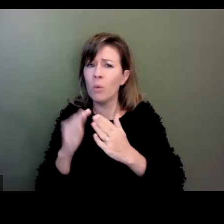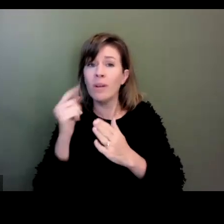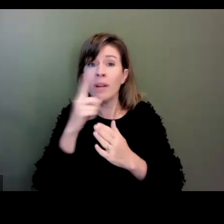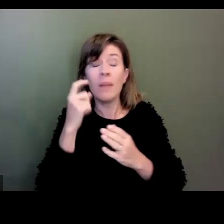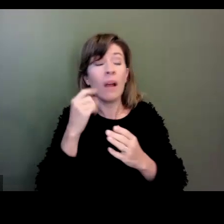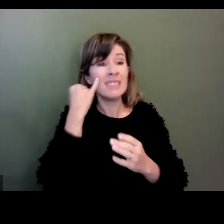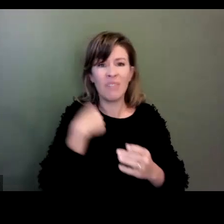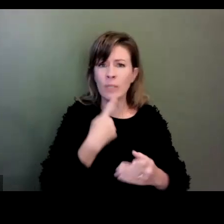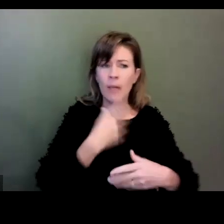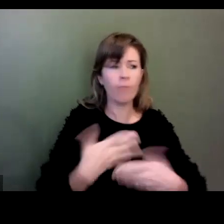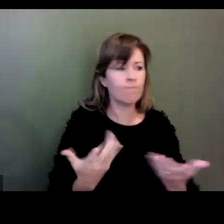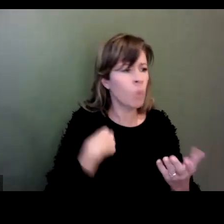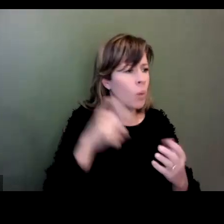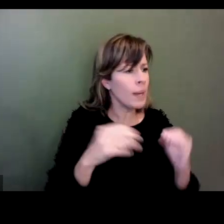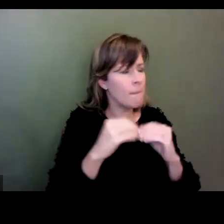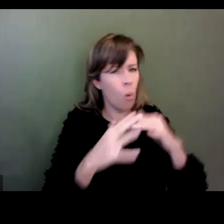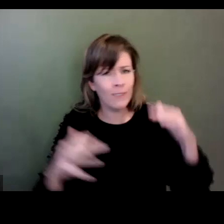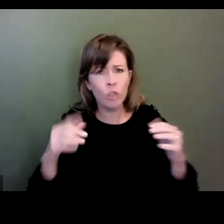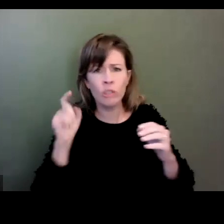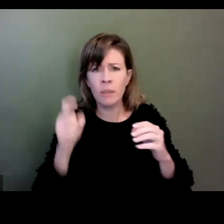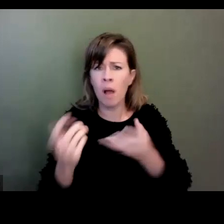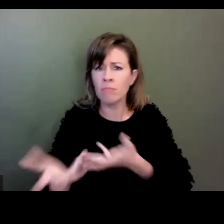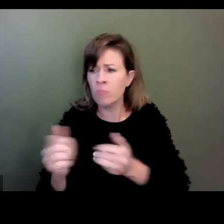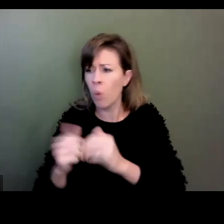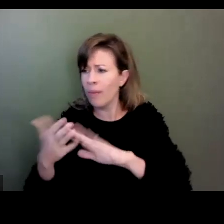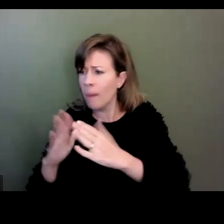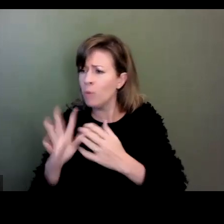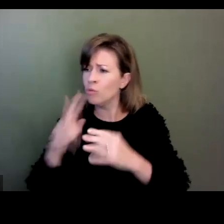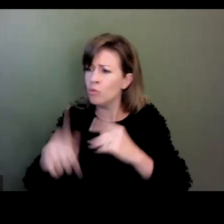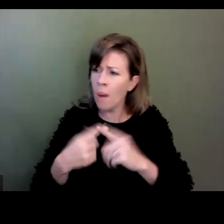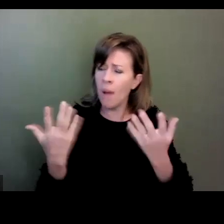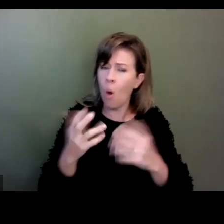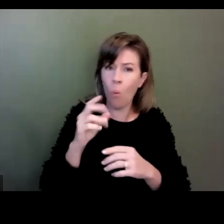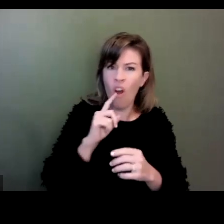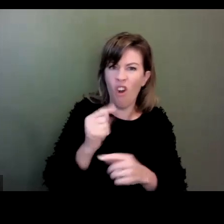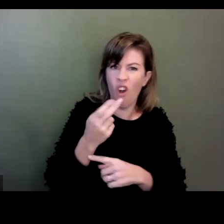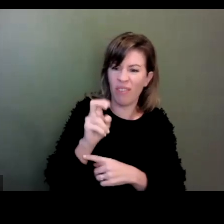communities and talking about what the neurosciences are, why it's important to think about brain health and things